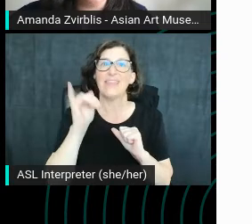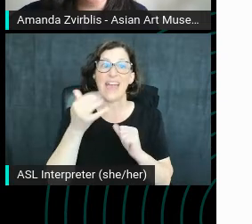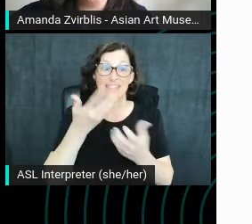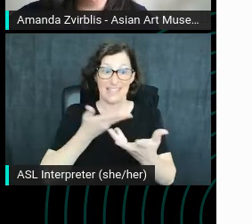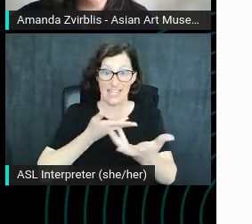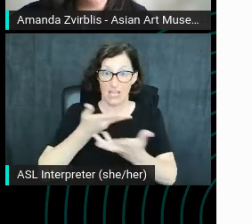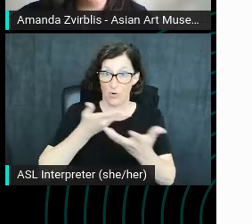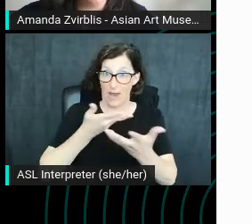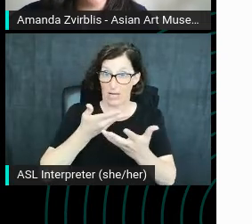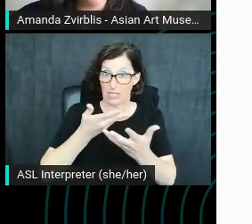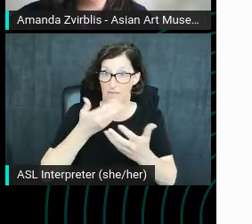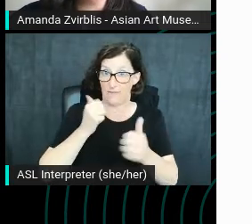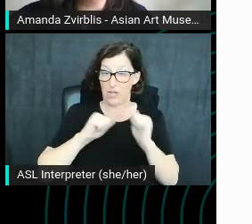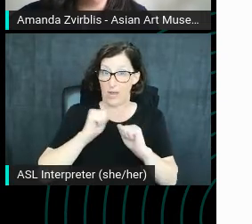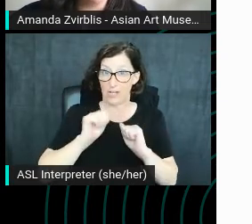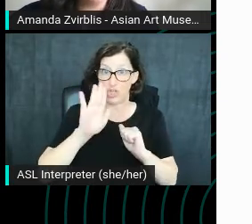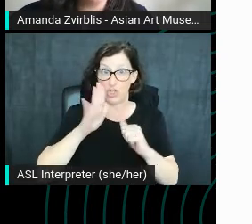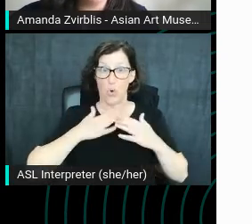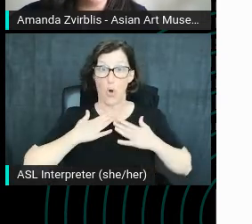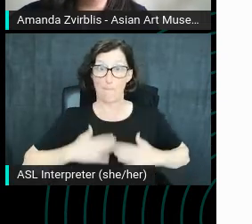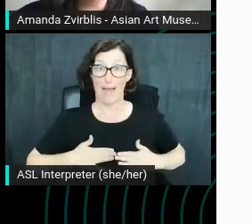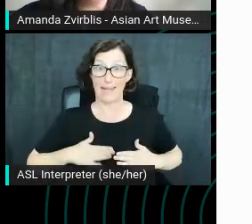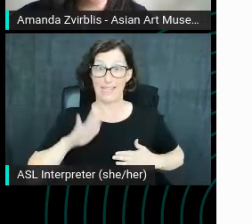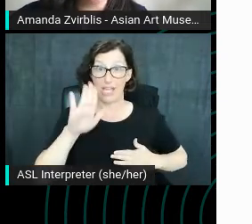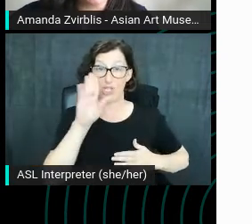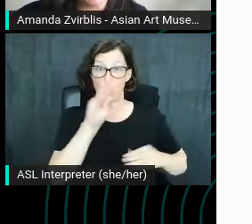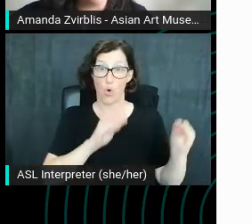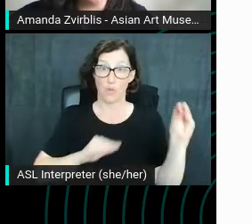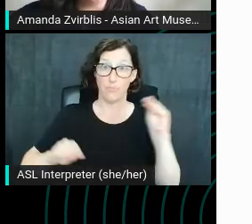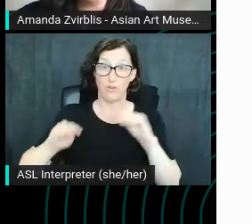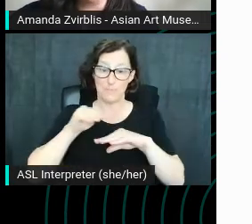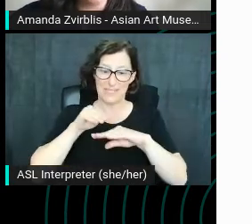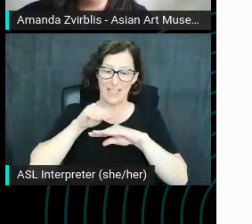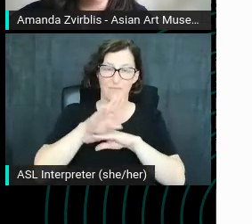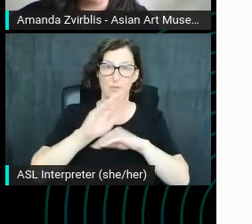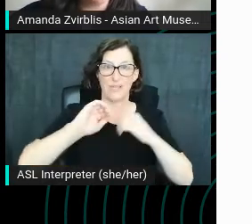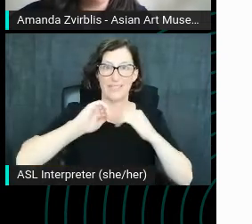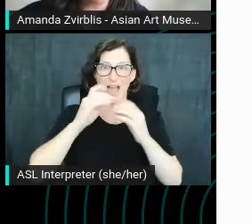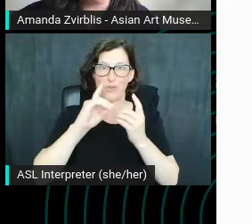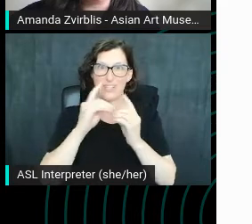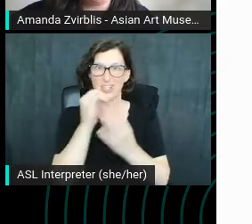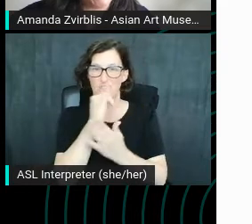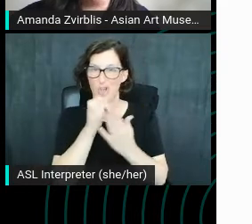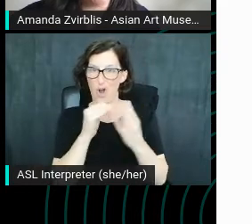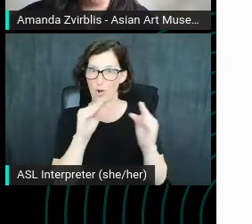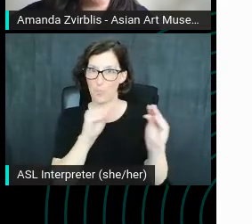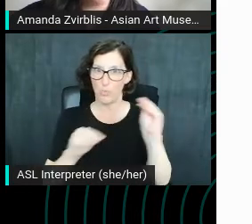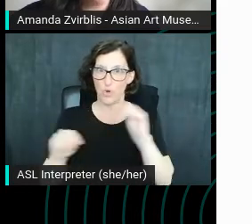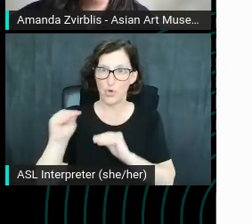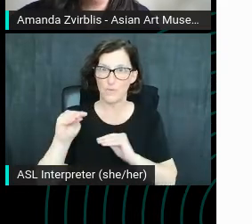Your body and its movements influence how the digital art moves and changes.